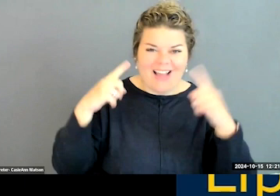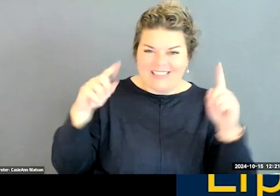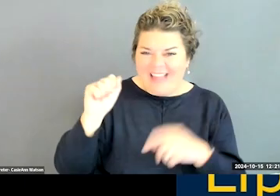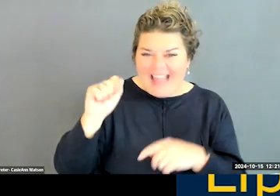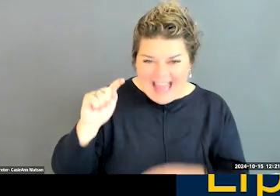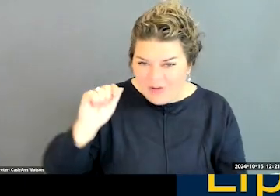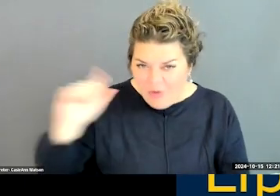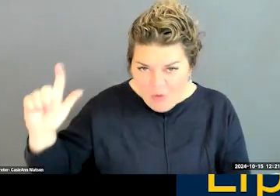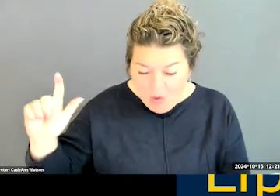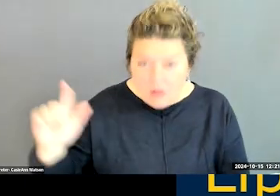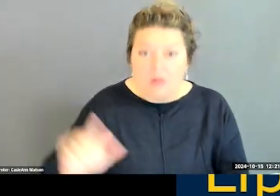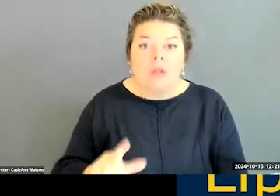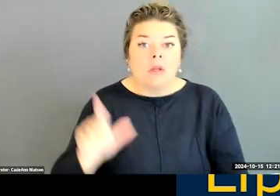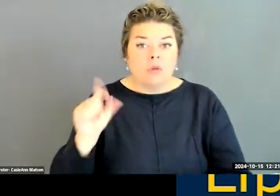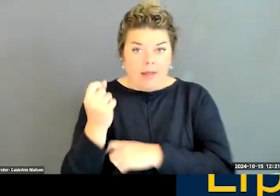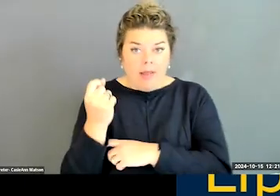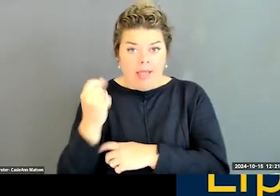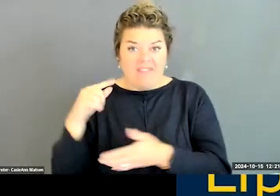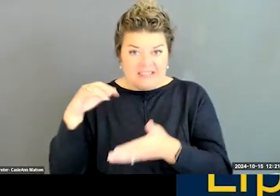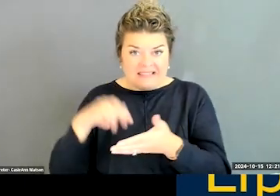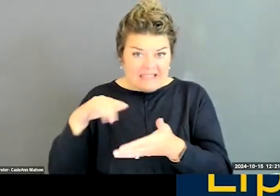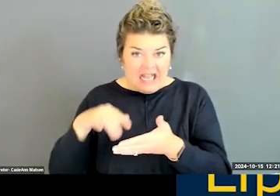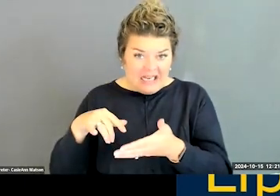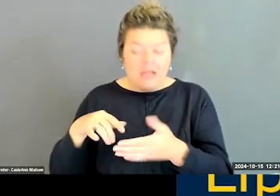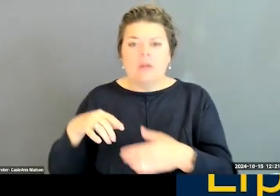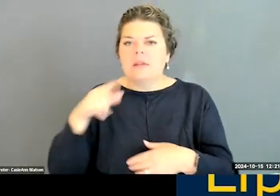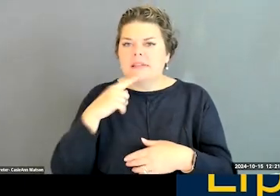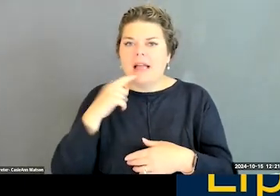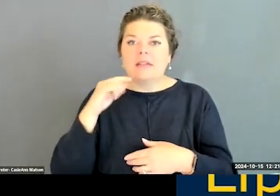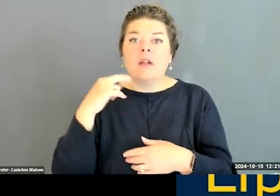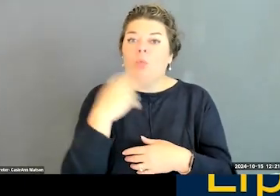A 2011 study found that the mean word recognition accuracy